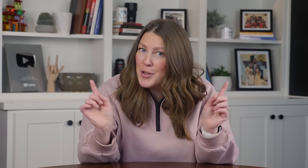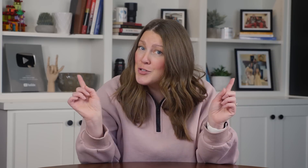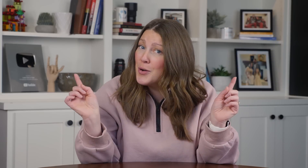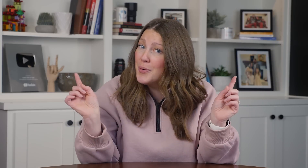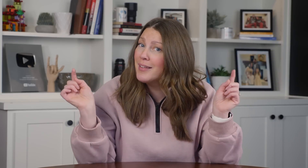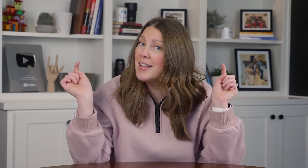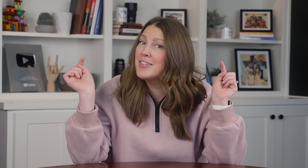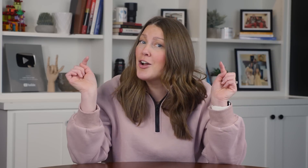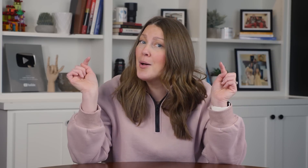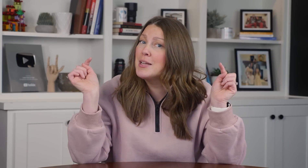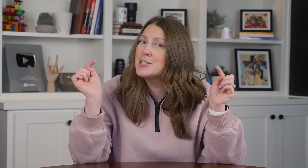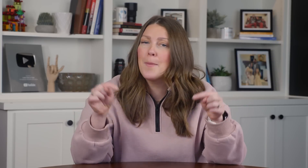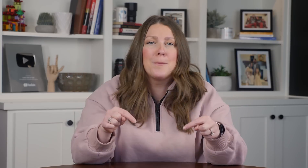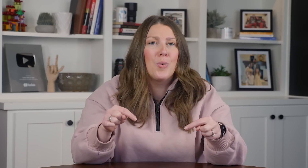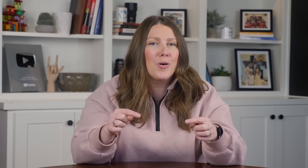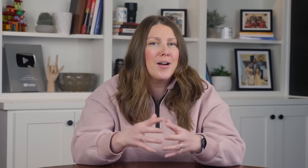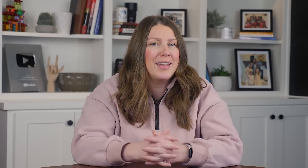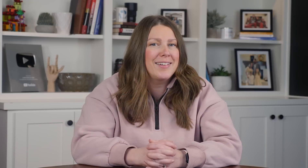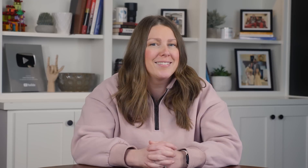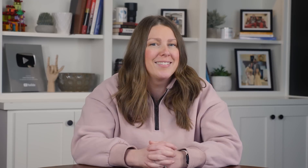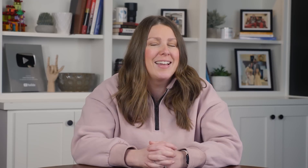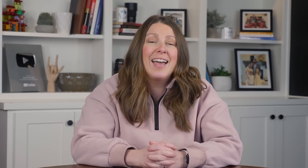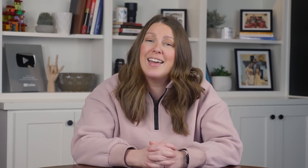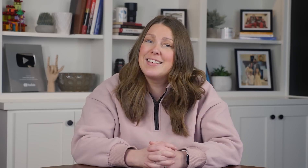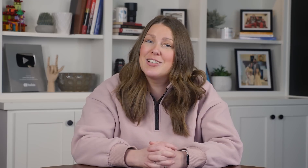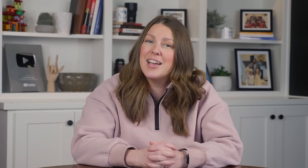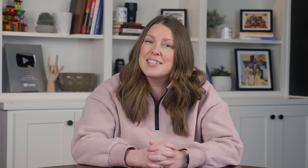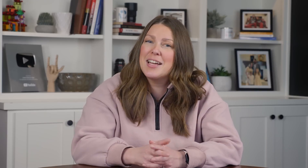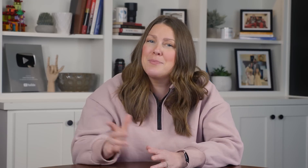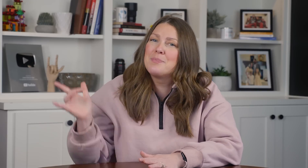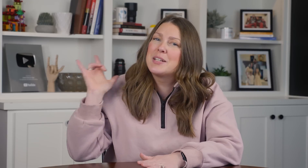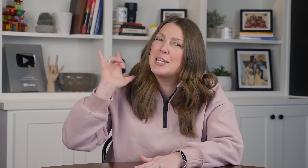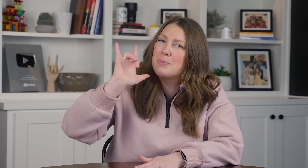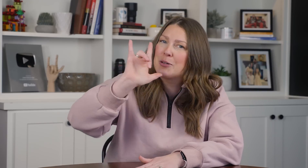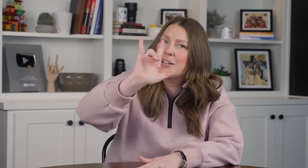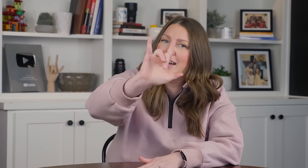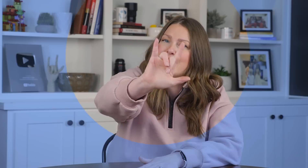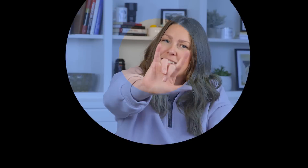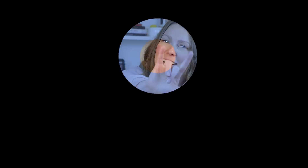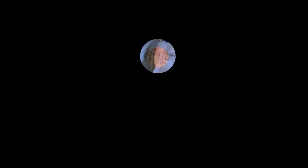So let the comments pour on in. And until next time, keep learning how to sign.